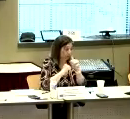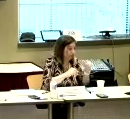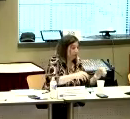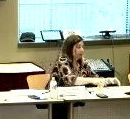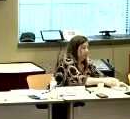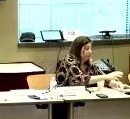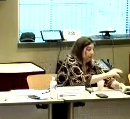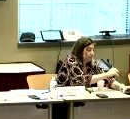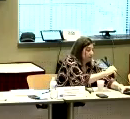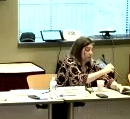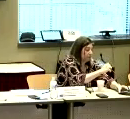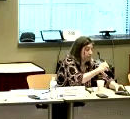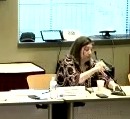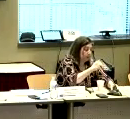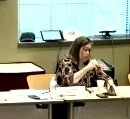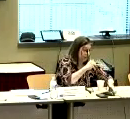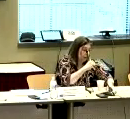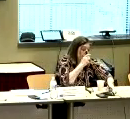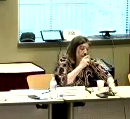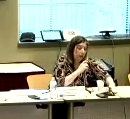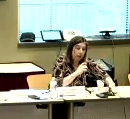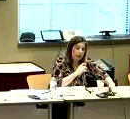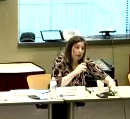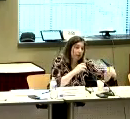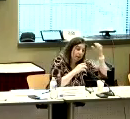Would you like to say a word or two? Yeah. Thanks, David.